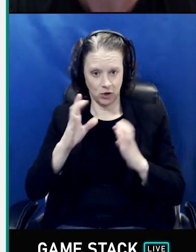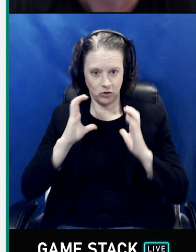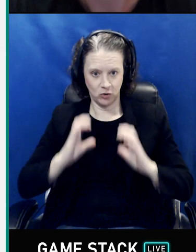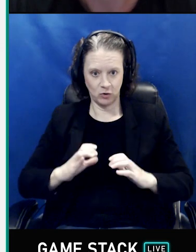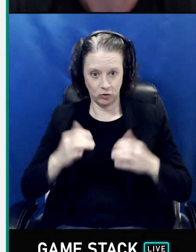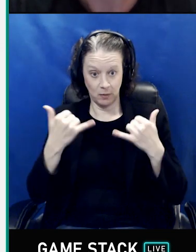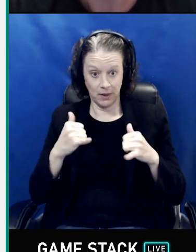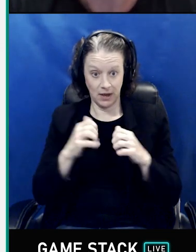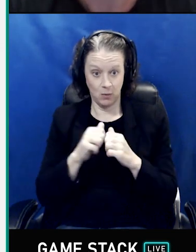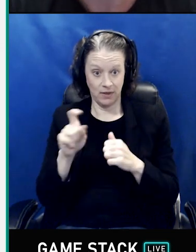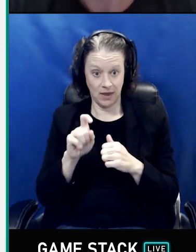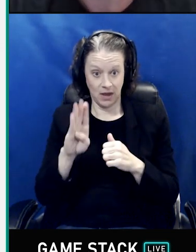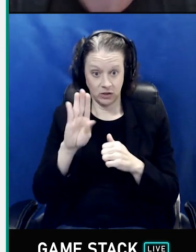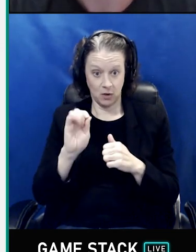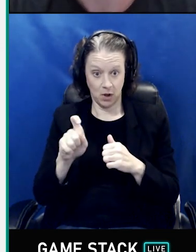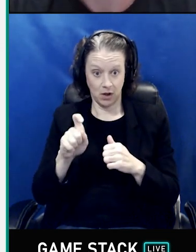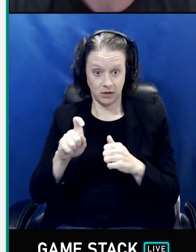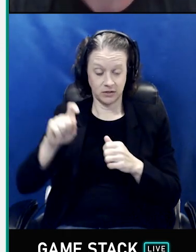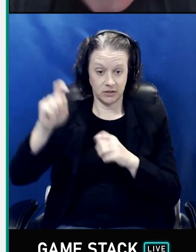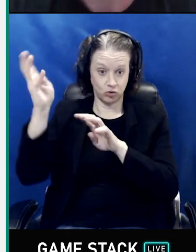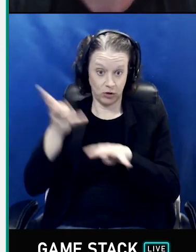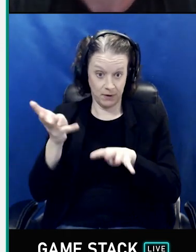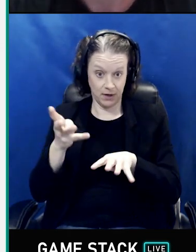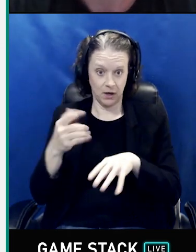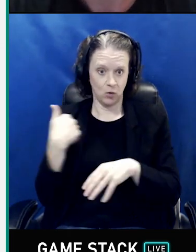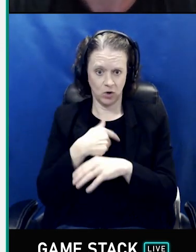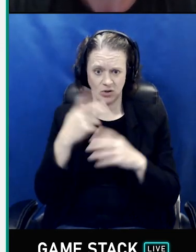Streaming. We aren't seeing any decrease in console usage.